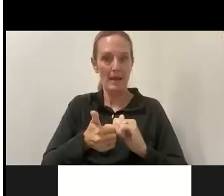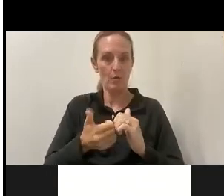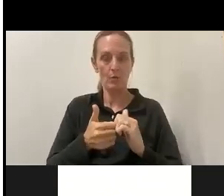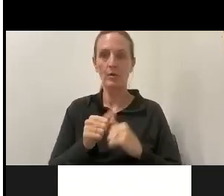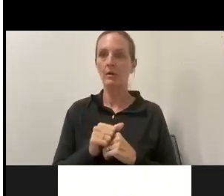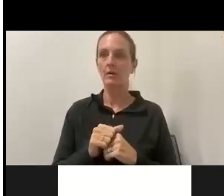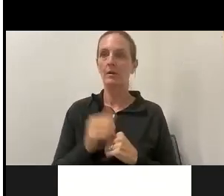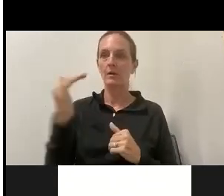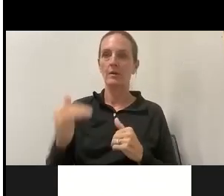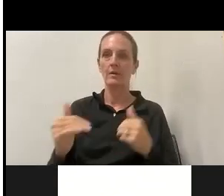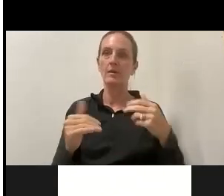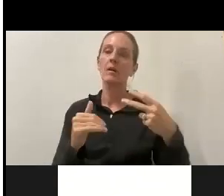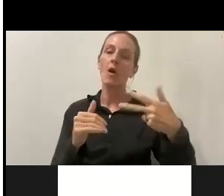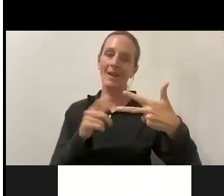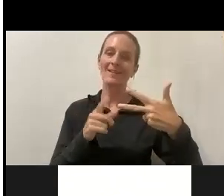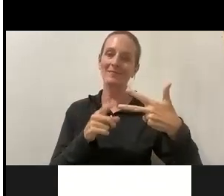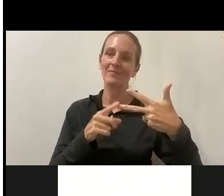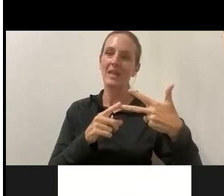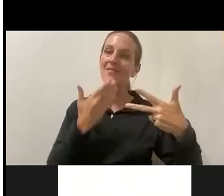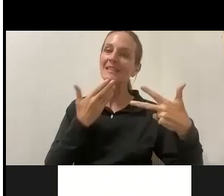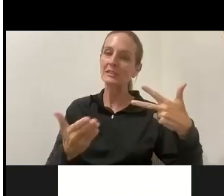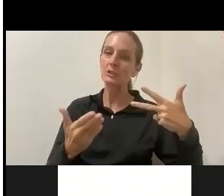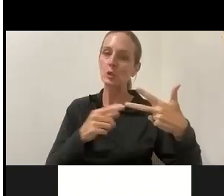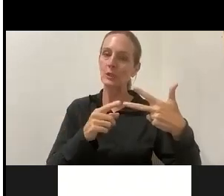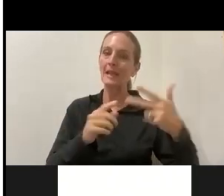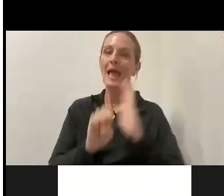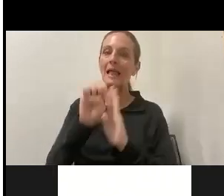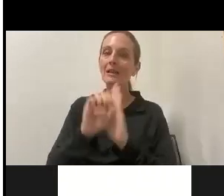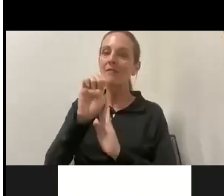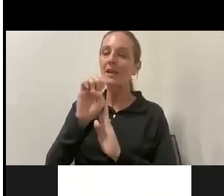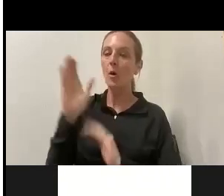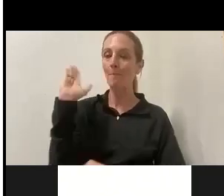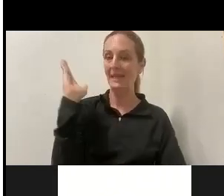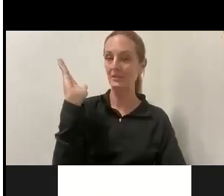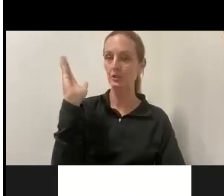is a really good exercise that I like to do, is an elevator pitch. So, as a practice if you